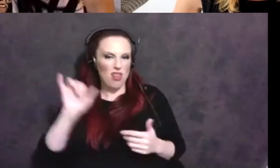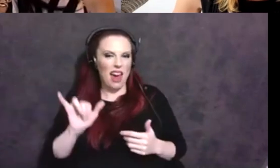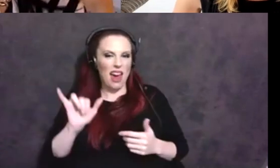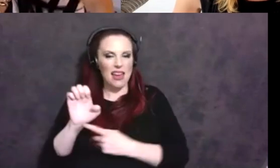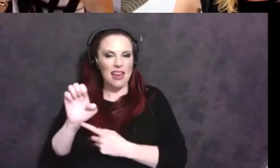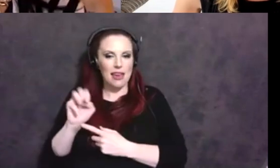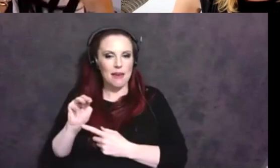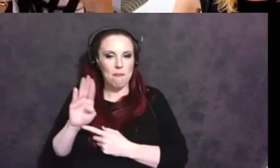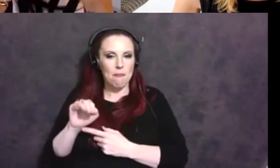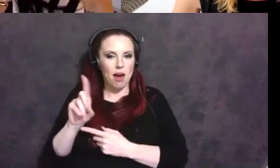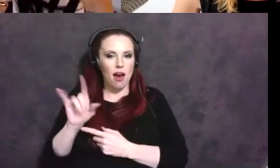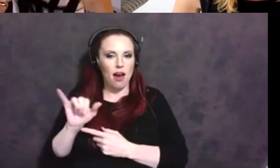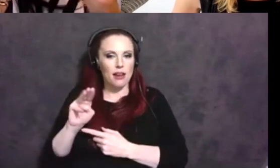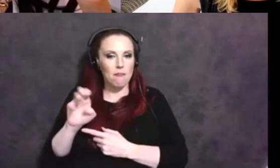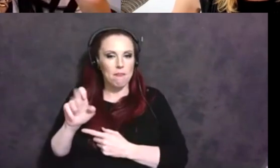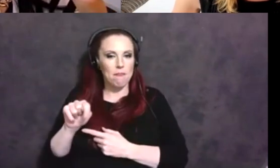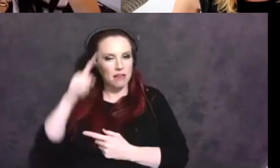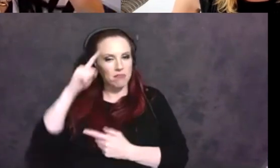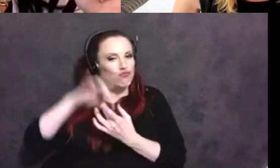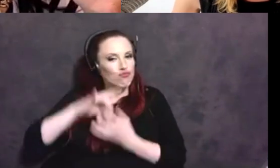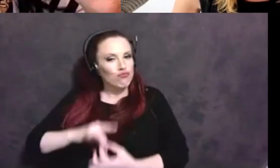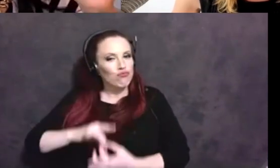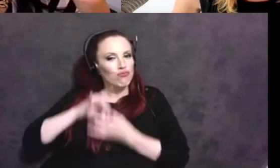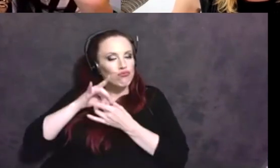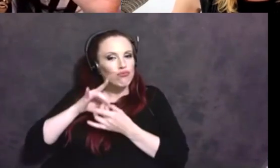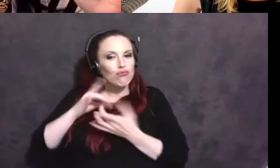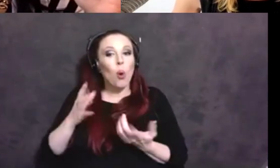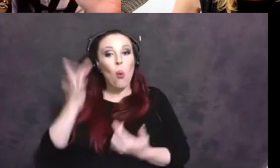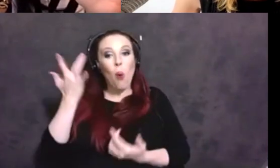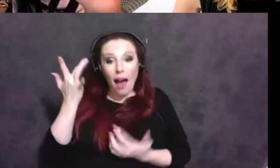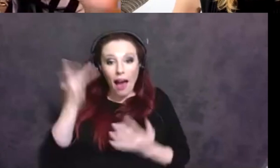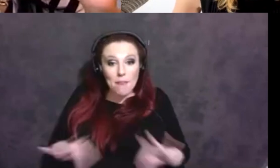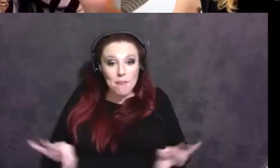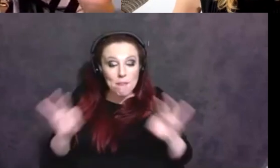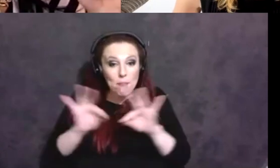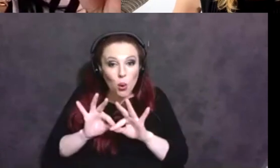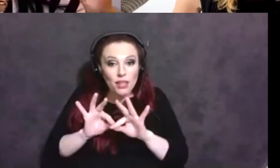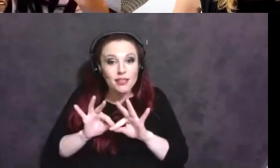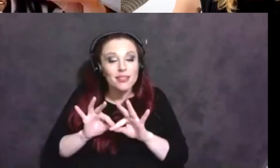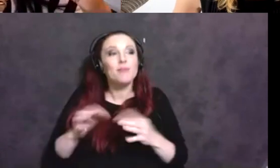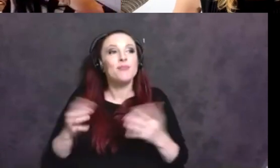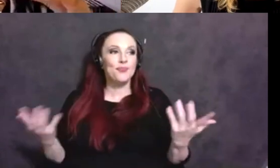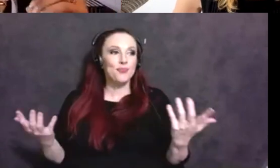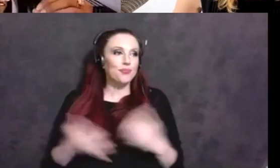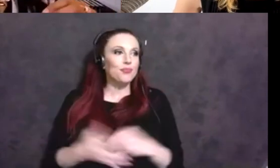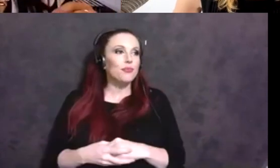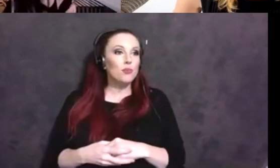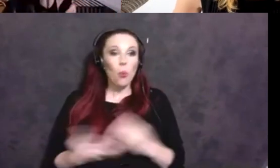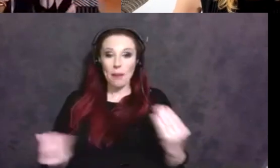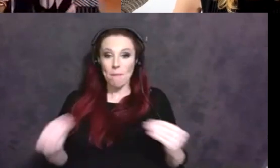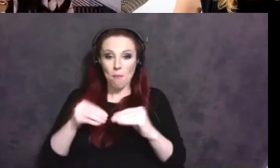sensation, feelings, and hearing the thoughts in our minds. So that's what embodiment is